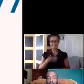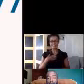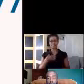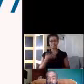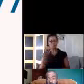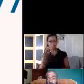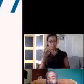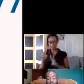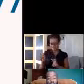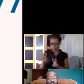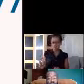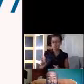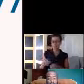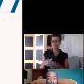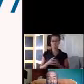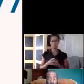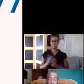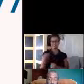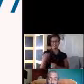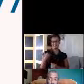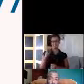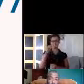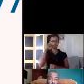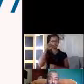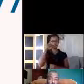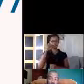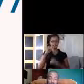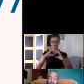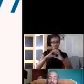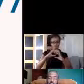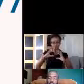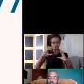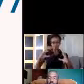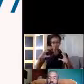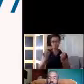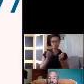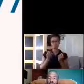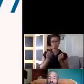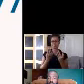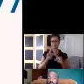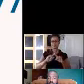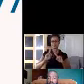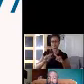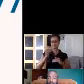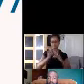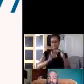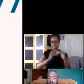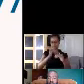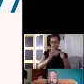onion and look at all the various components to an organization, we start to really identify